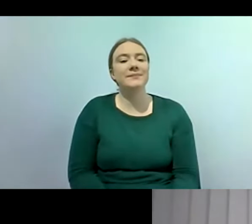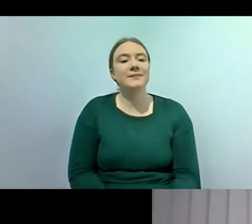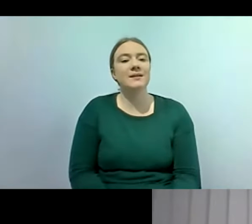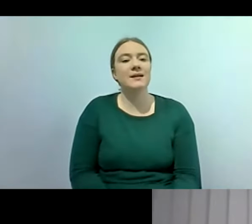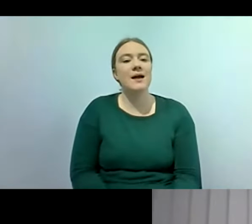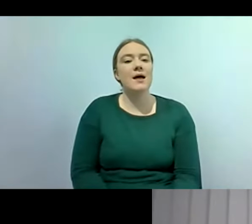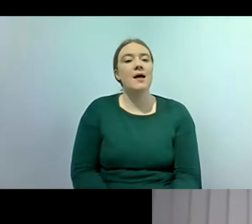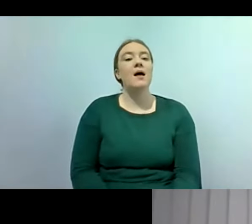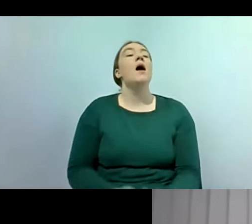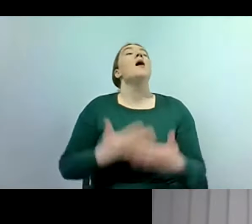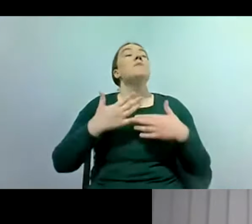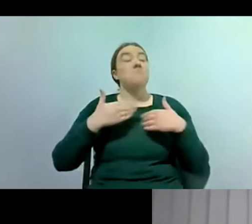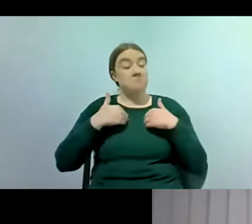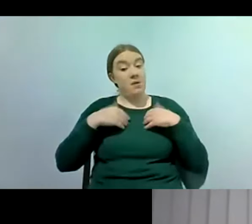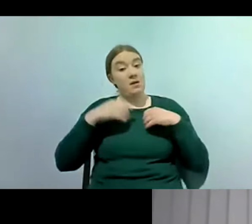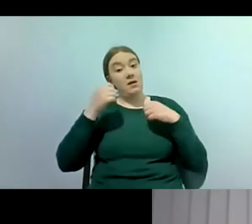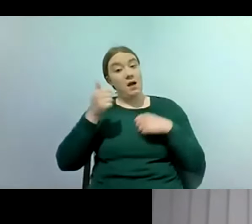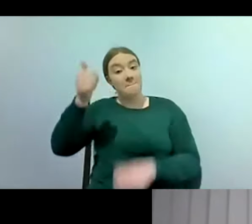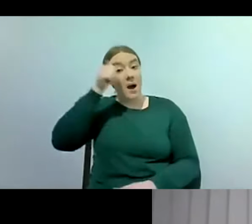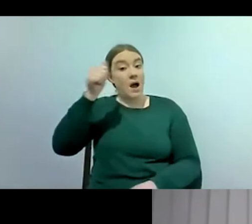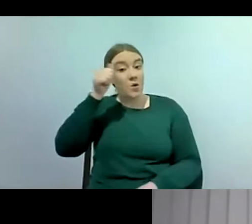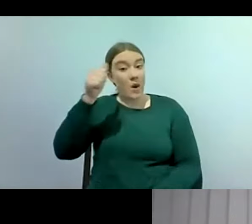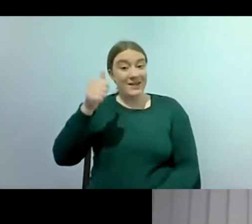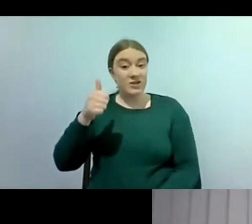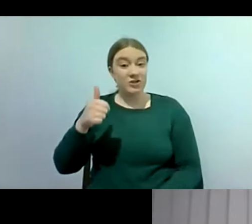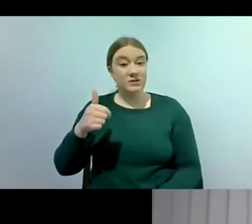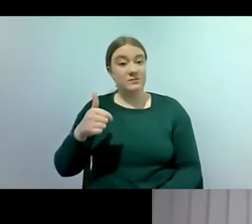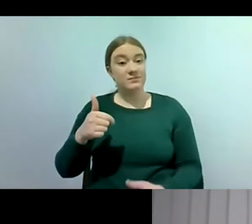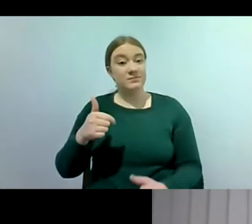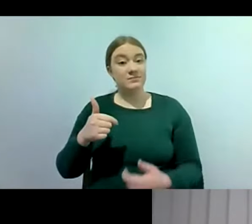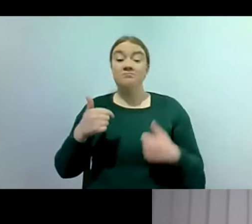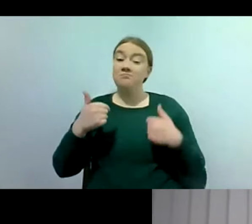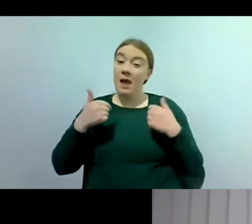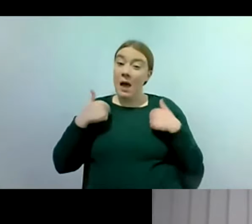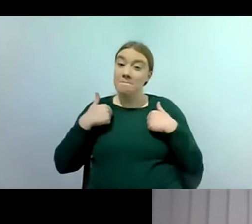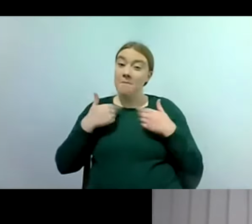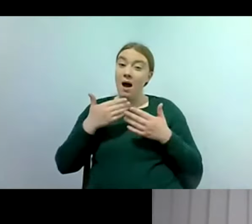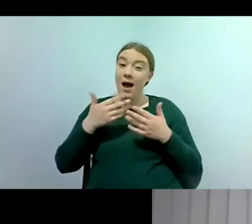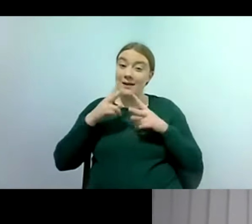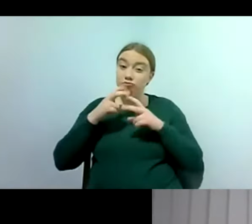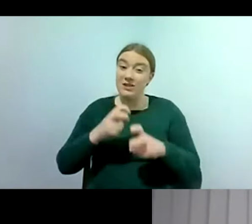as far as i'm aware although again our study which is a one-year study we tanked the sea lamprey